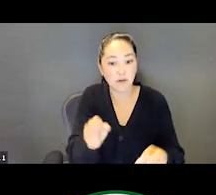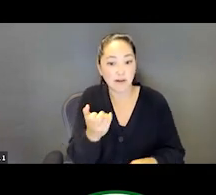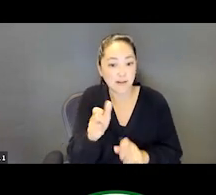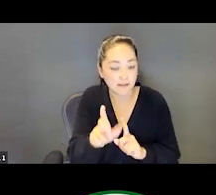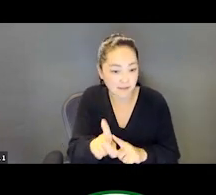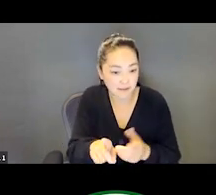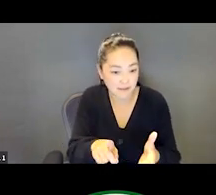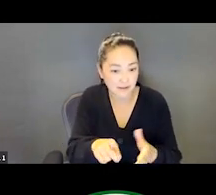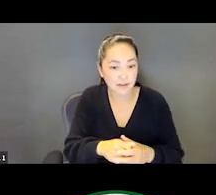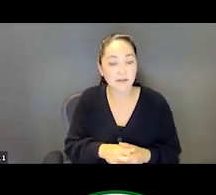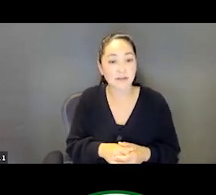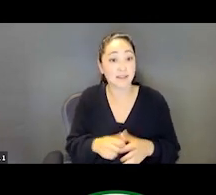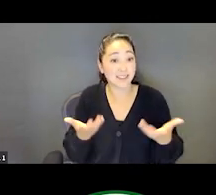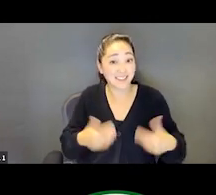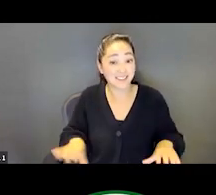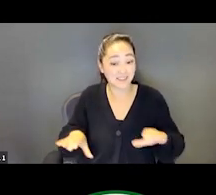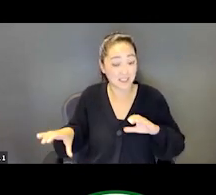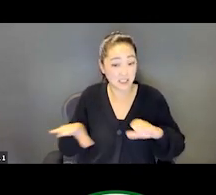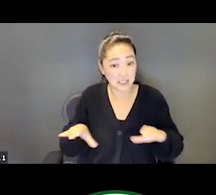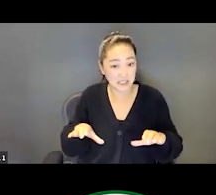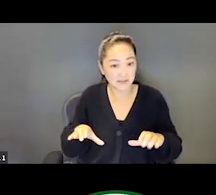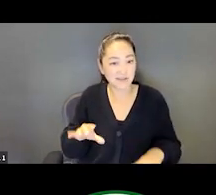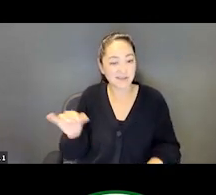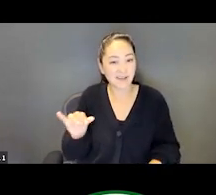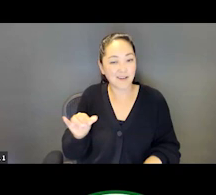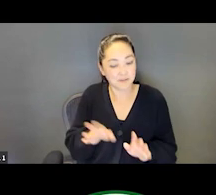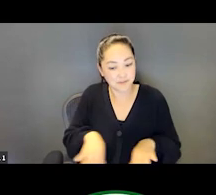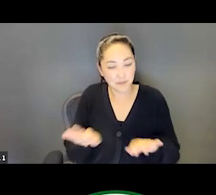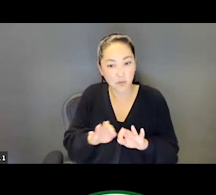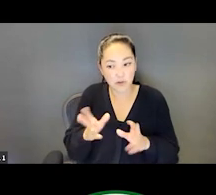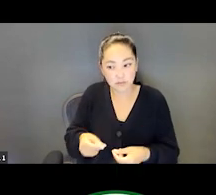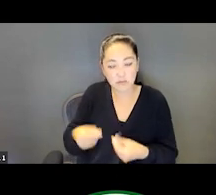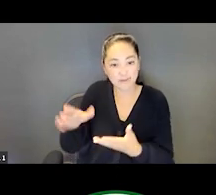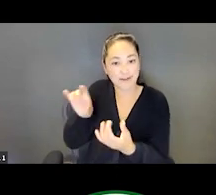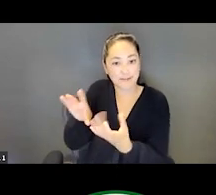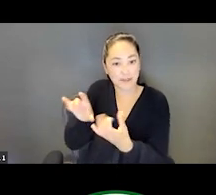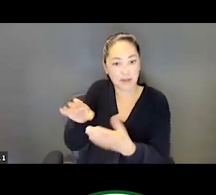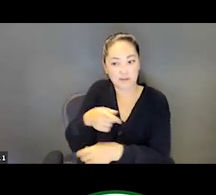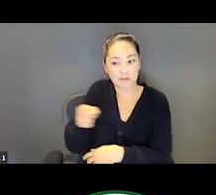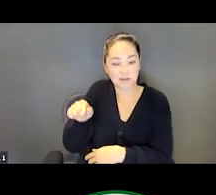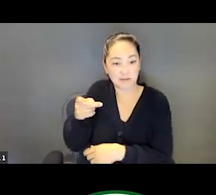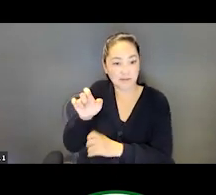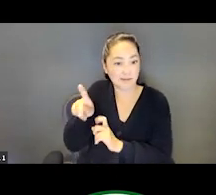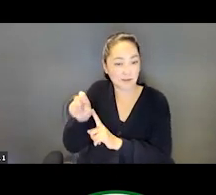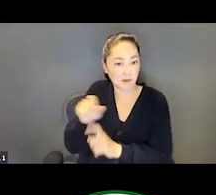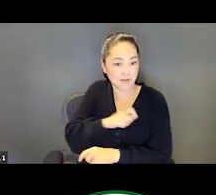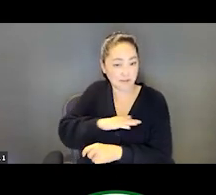You need to feel the That you have the option of saying. Your staff was wonderful. It made